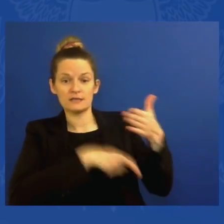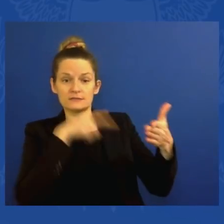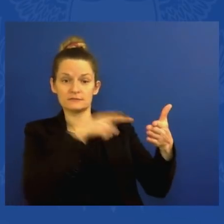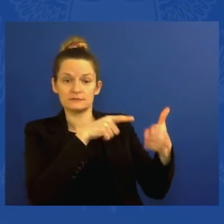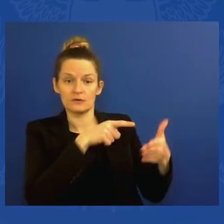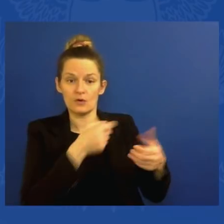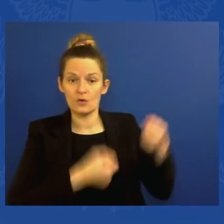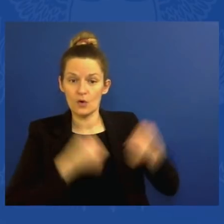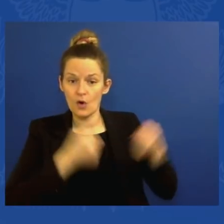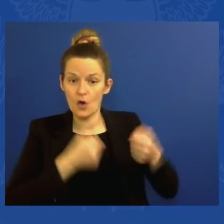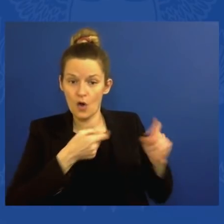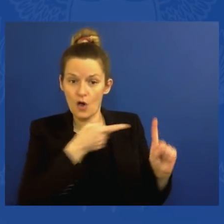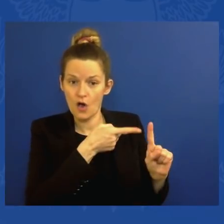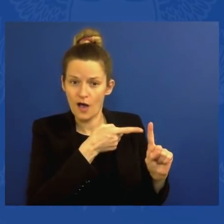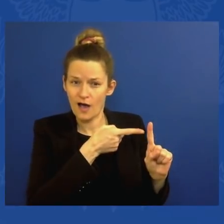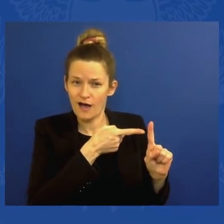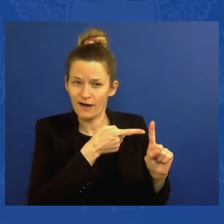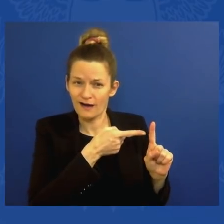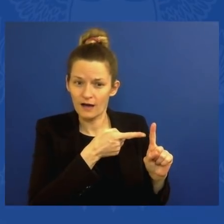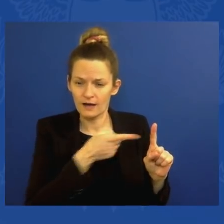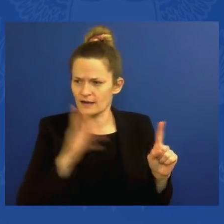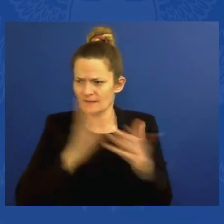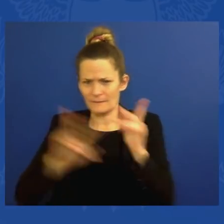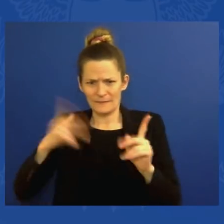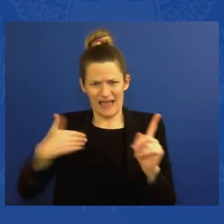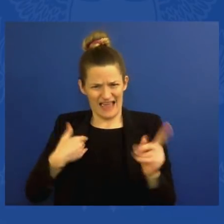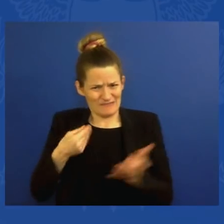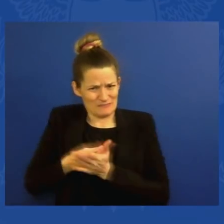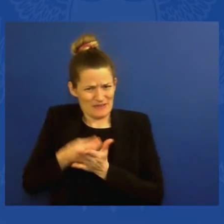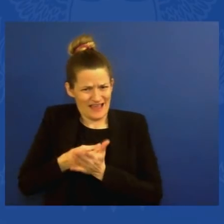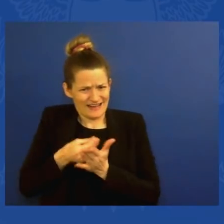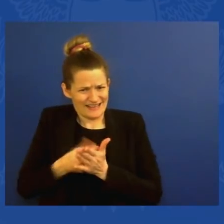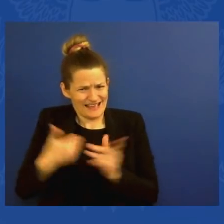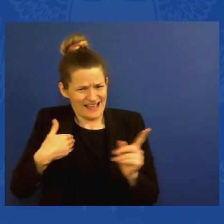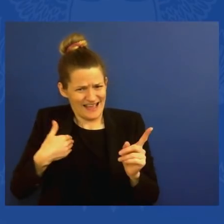and to spend it on leisure because of COVID. So, what happened? They decided to --